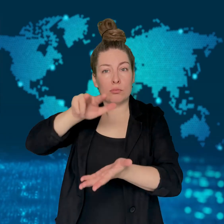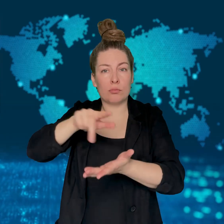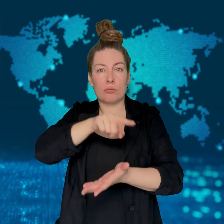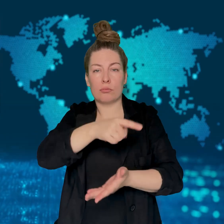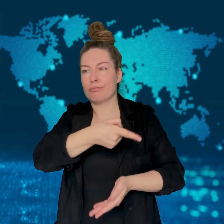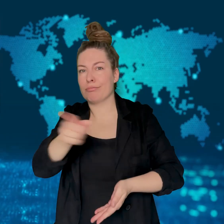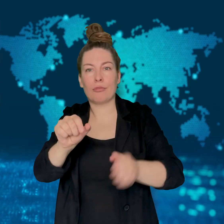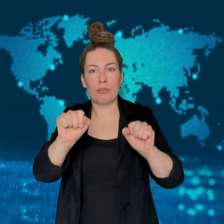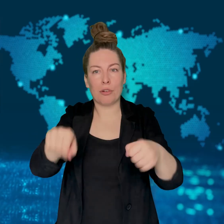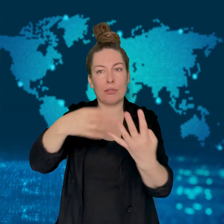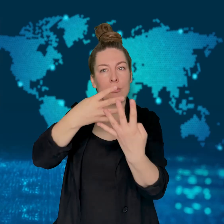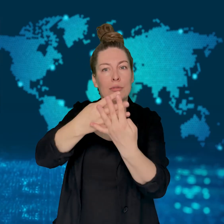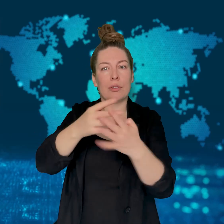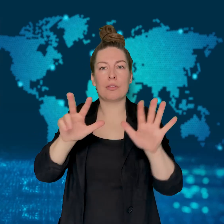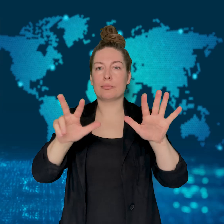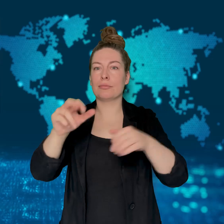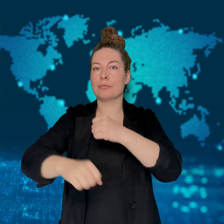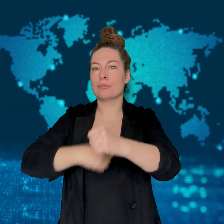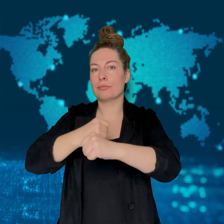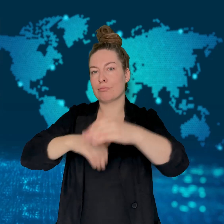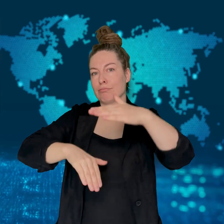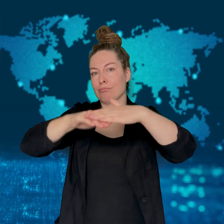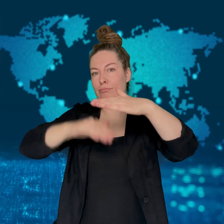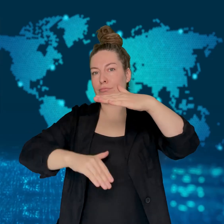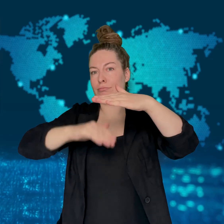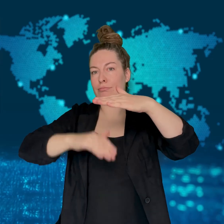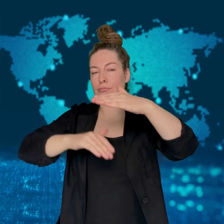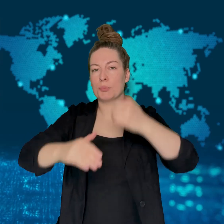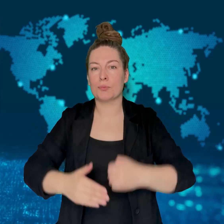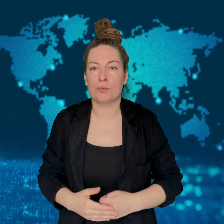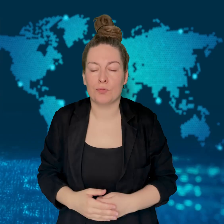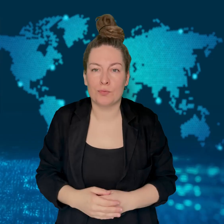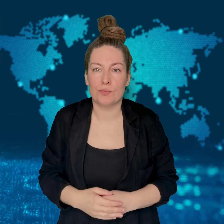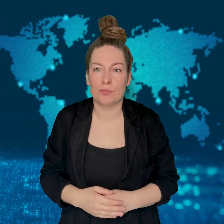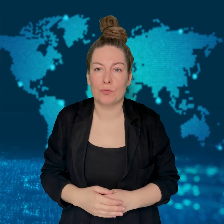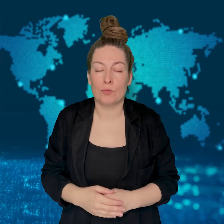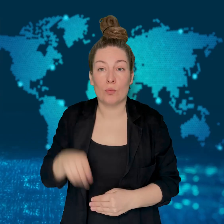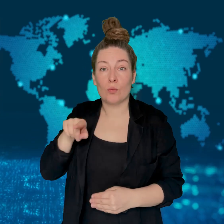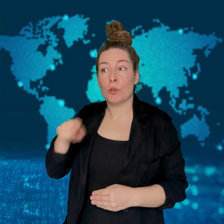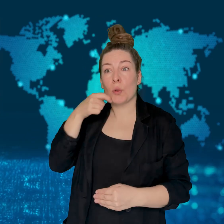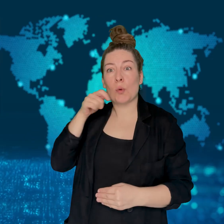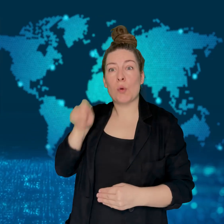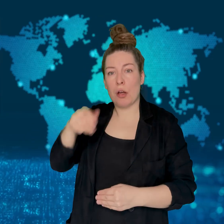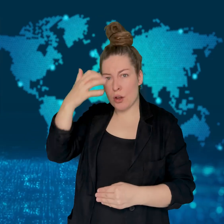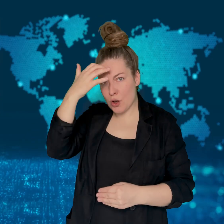foreign intelligence against the Republic of Poland."